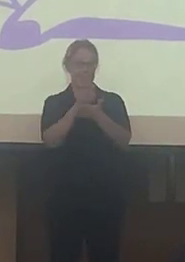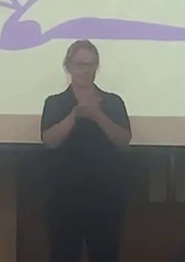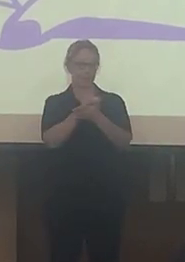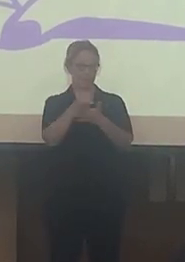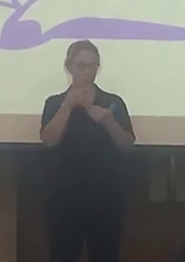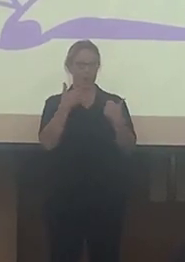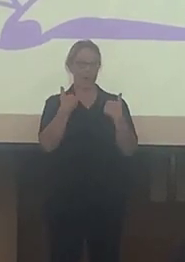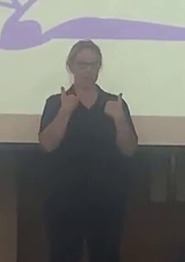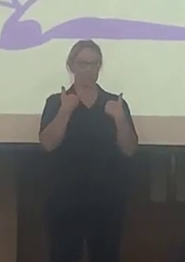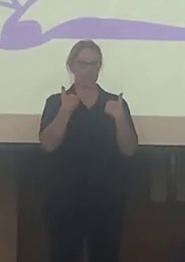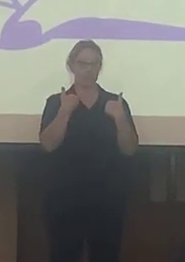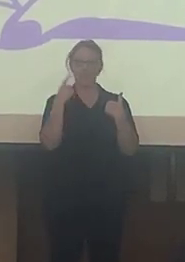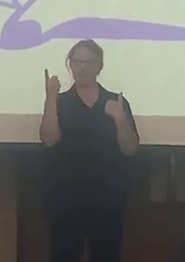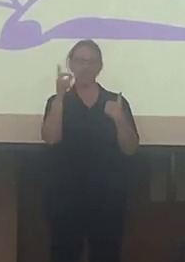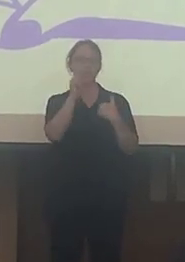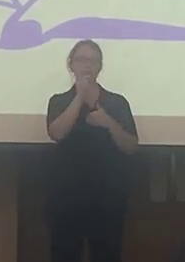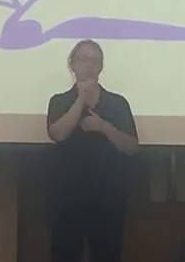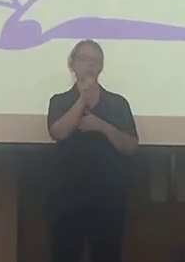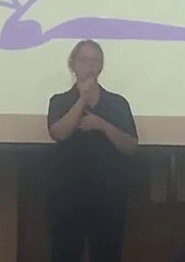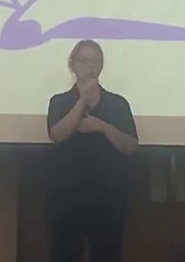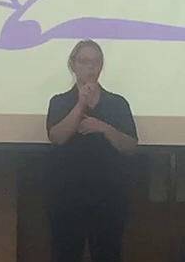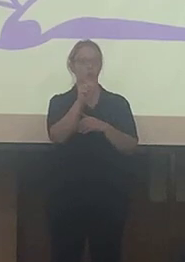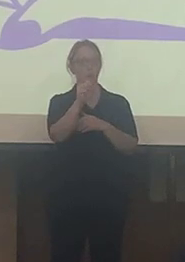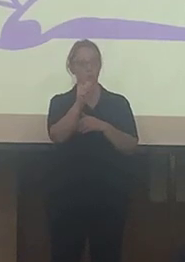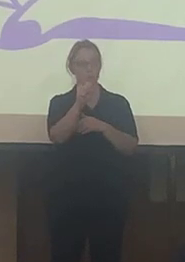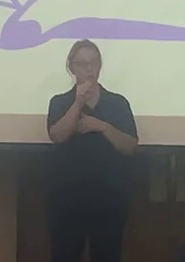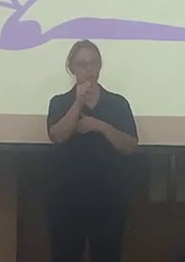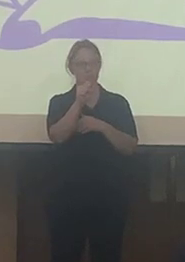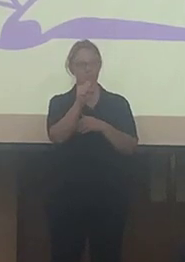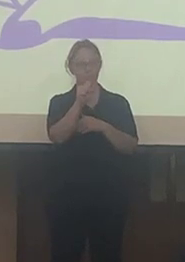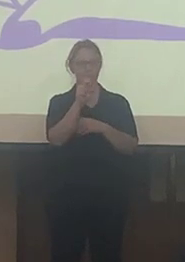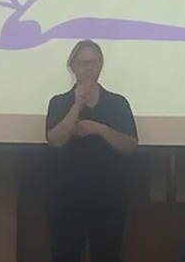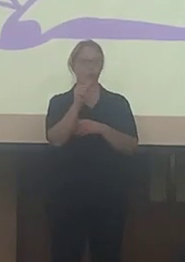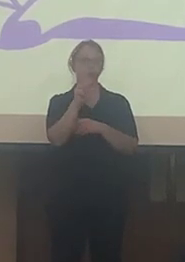this just is just notes for you of like little befores again doesn't mean every child has these